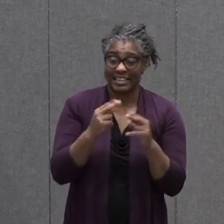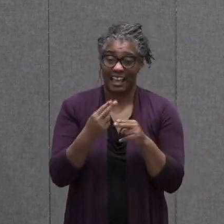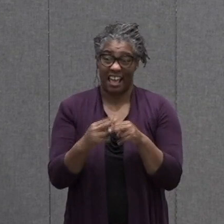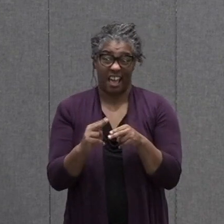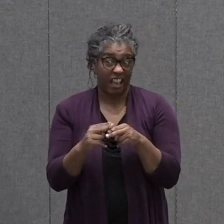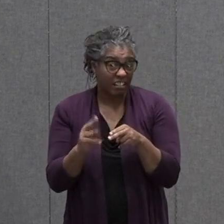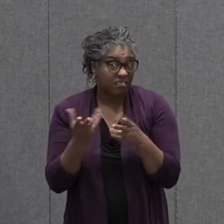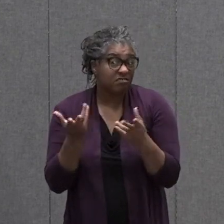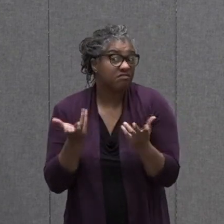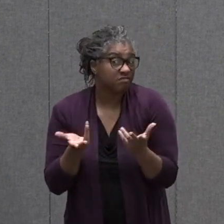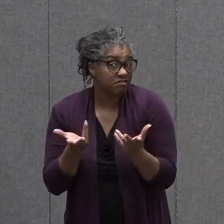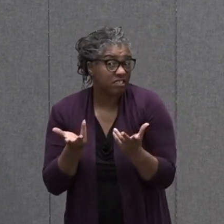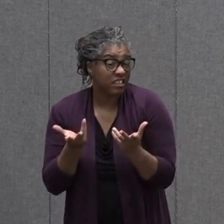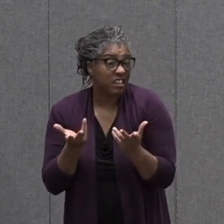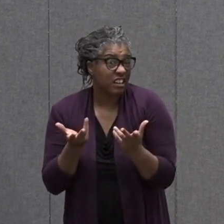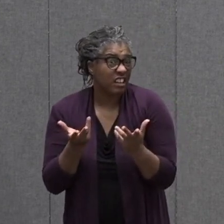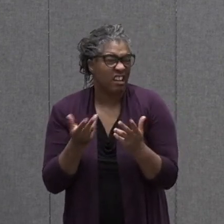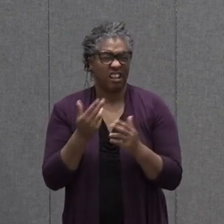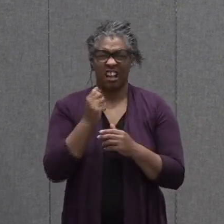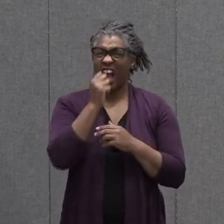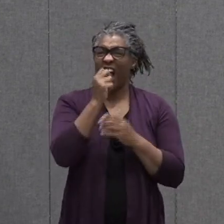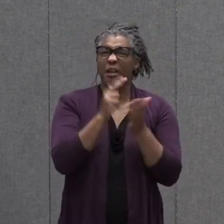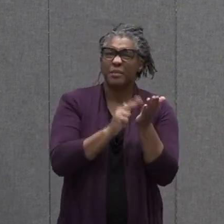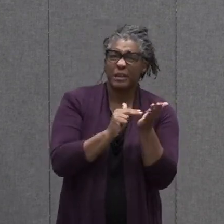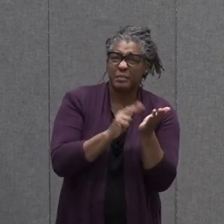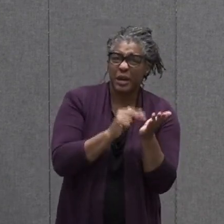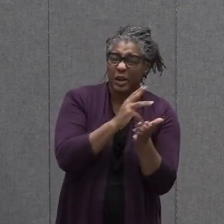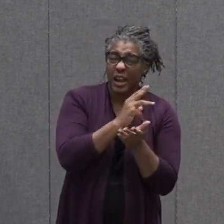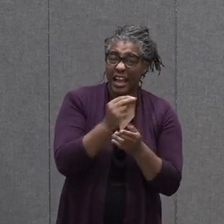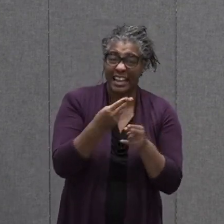"Peanut butter and Egg? That's funny.